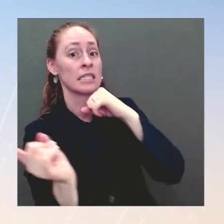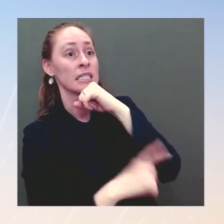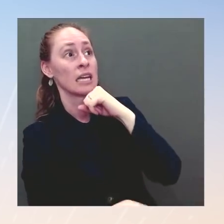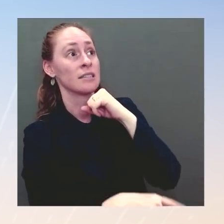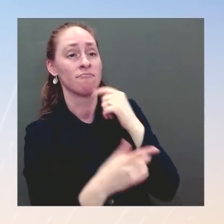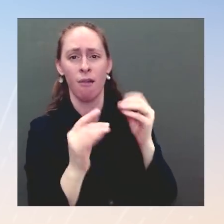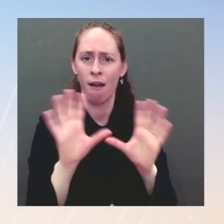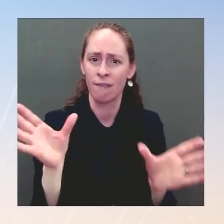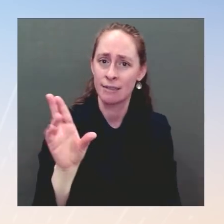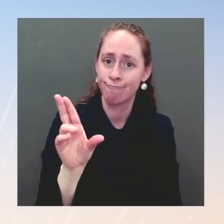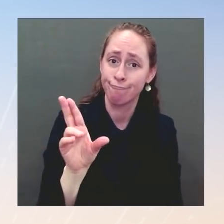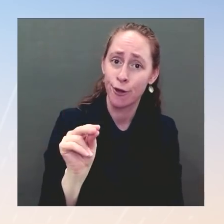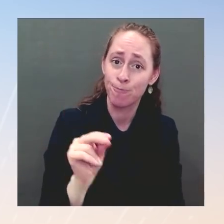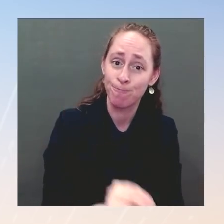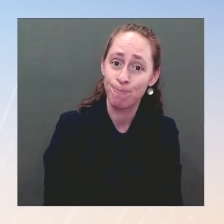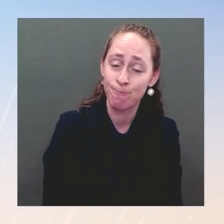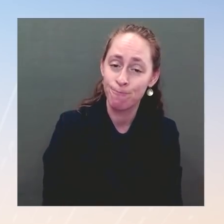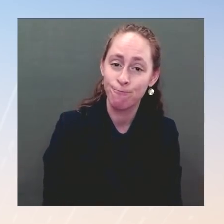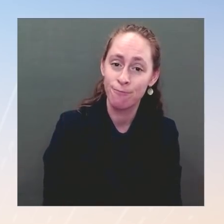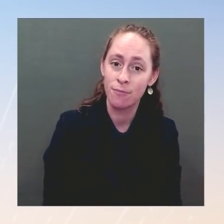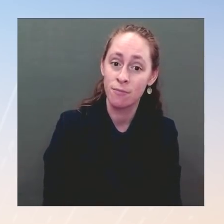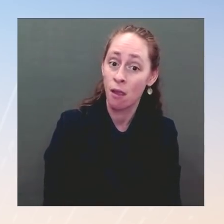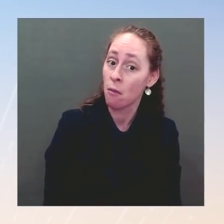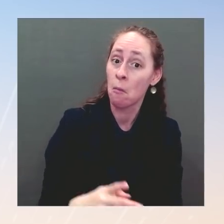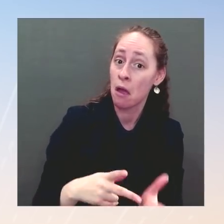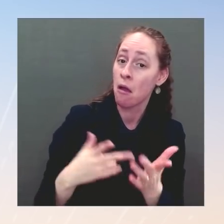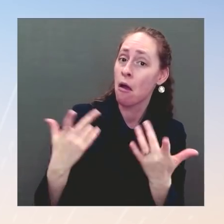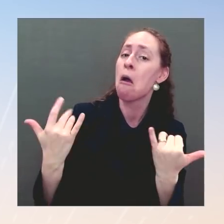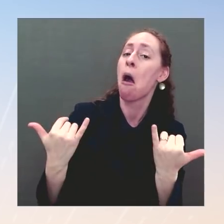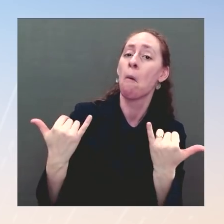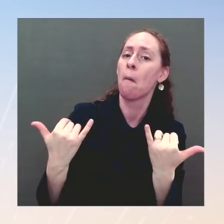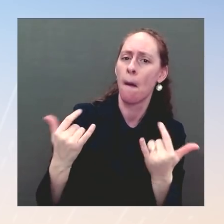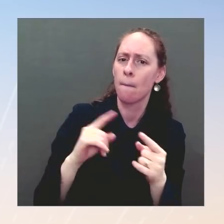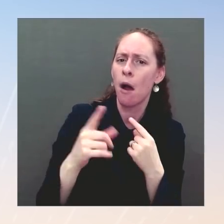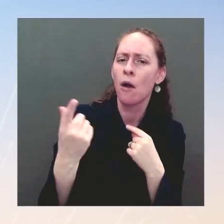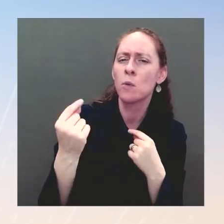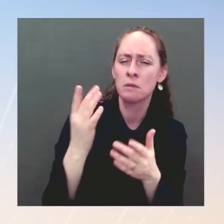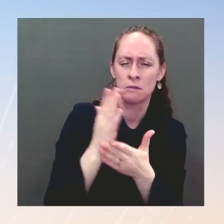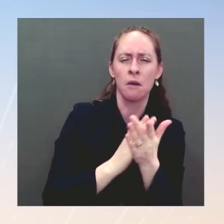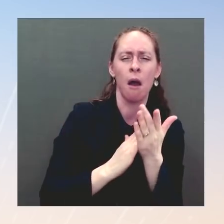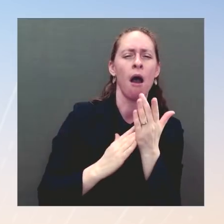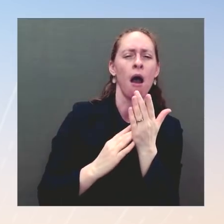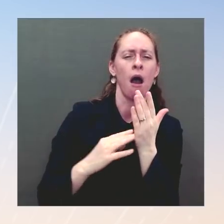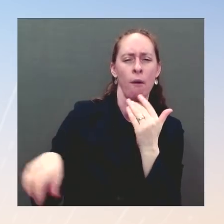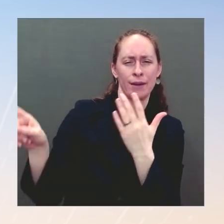But there have been some concern among some critics that though he did announce the suspension, that, at a later date, that Chancellor Scholz could say,